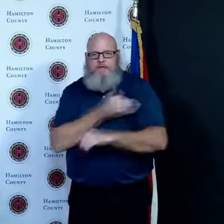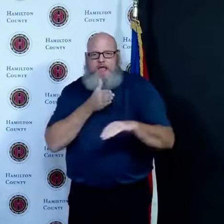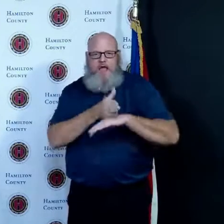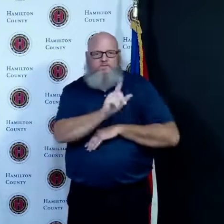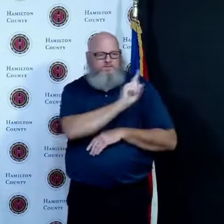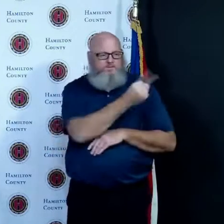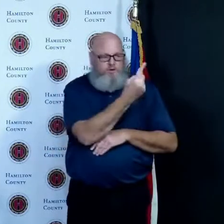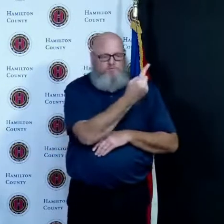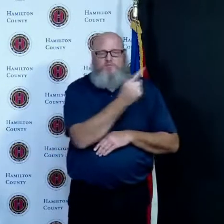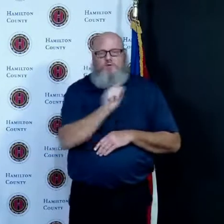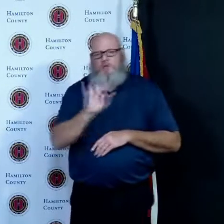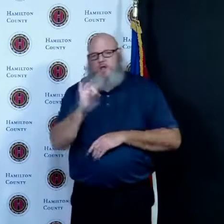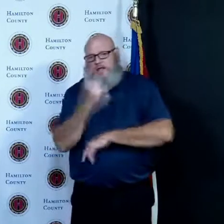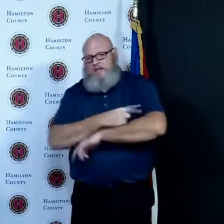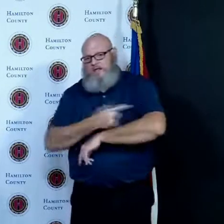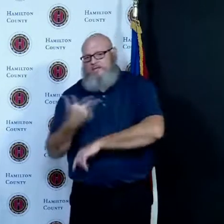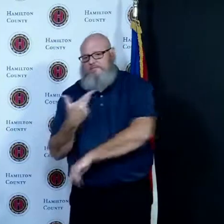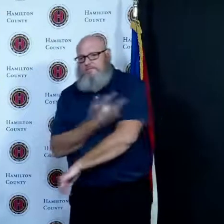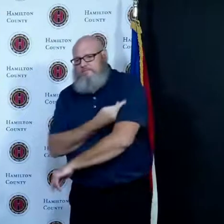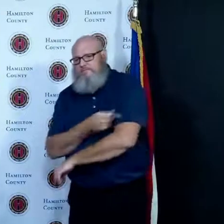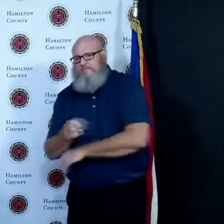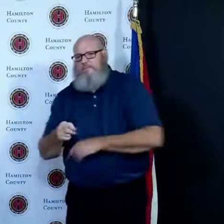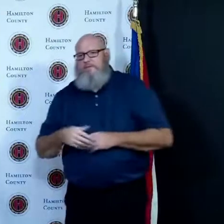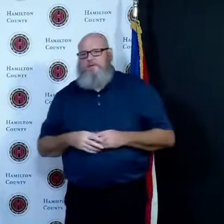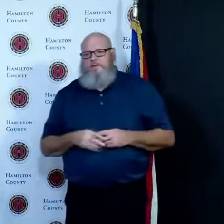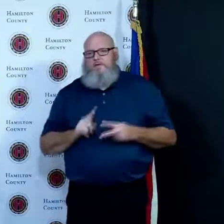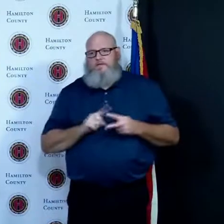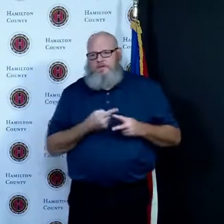opportunity to get their second dose of vaccine that's built into our strategy